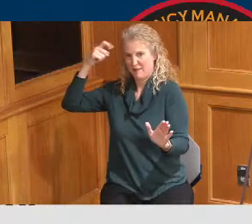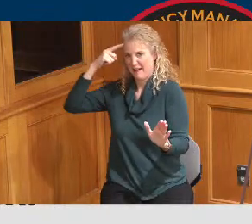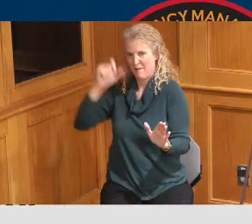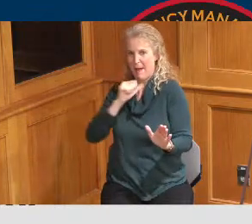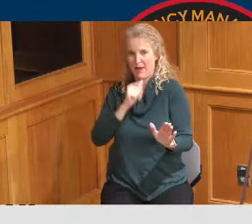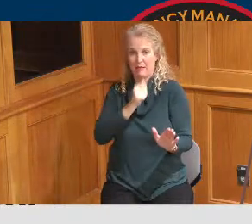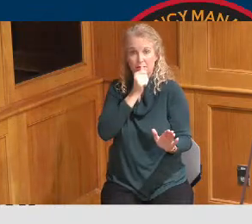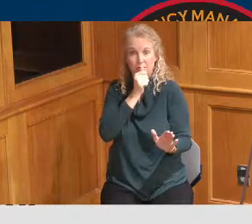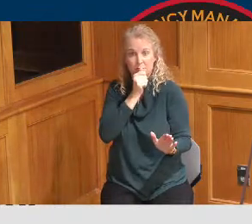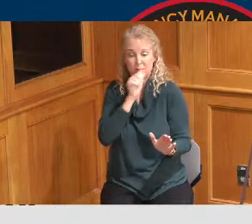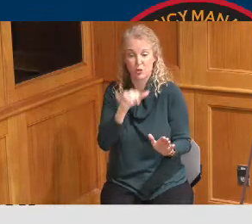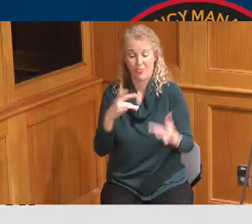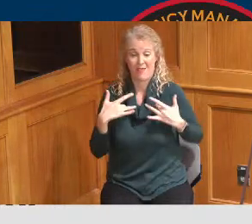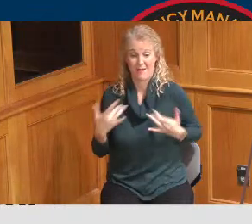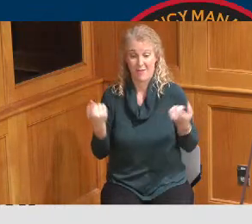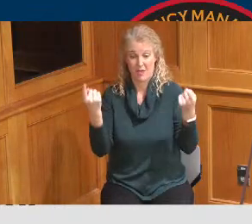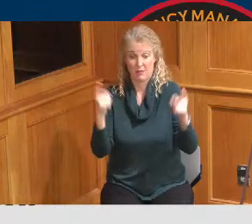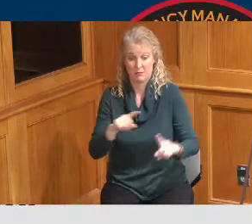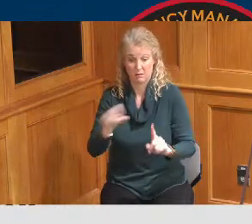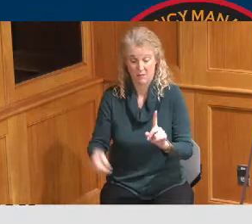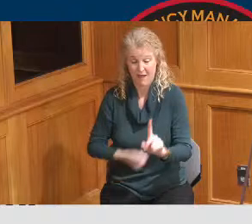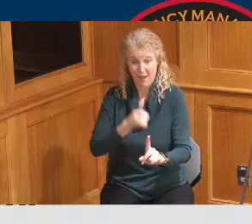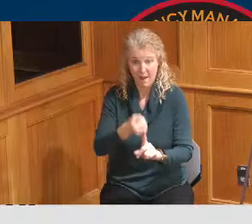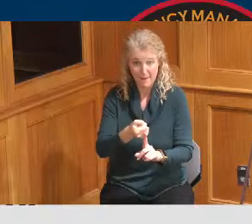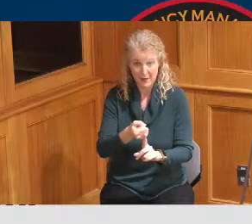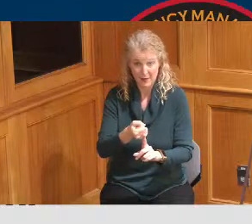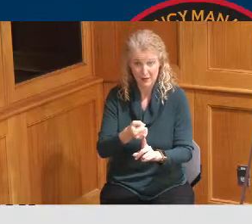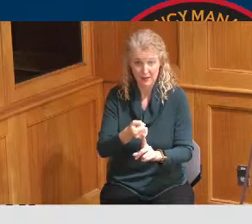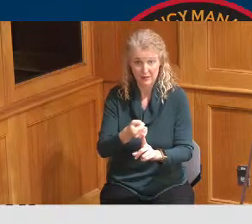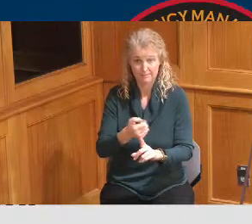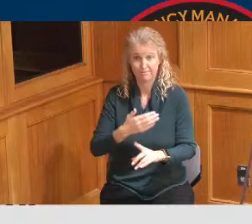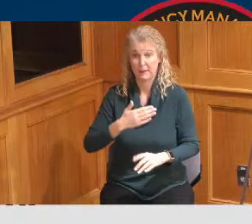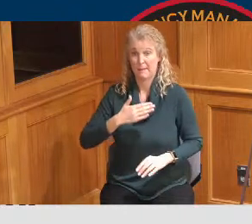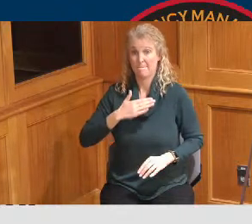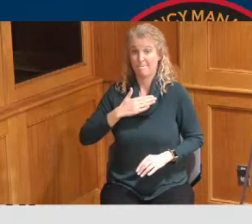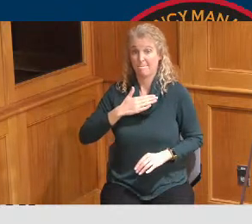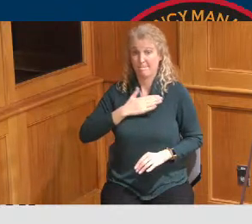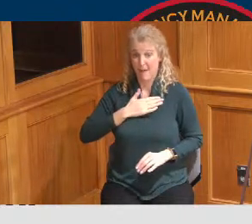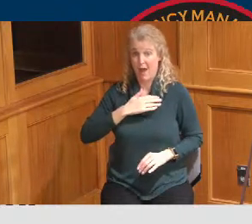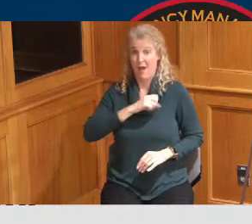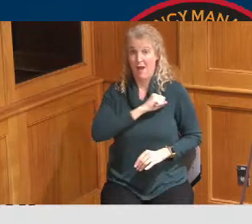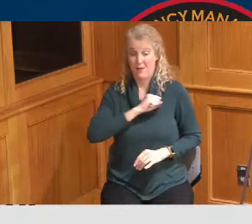immediately when that event started happening my myself and my staff we really felt like it